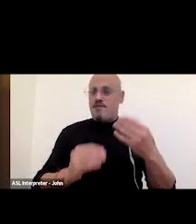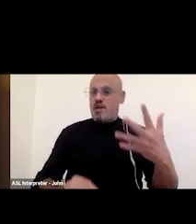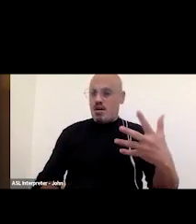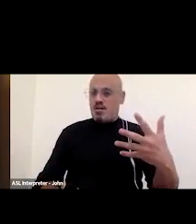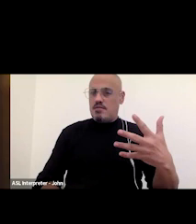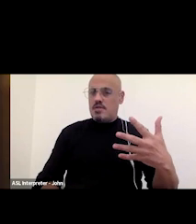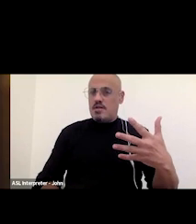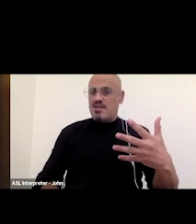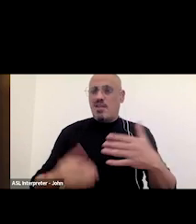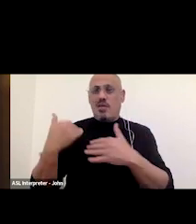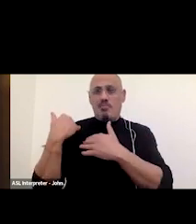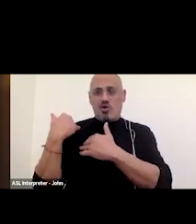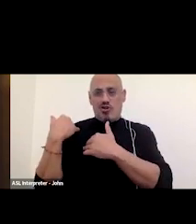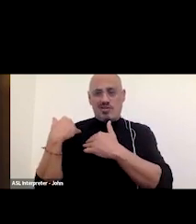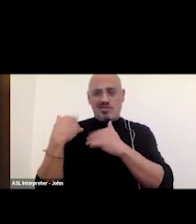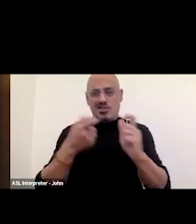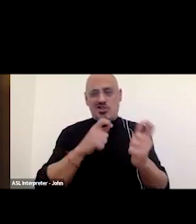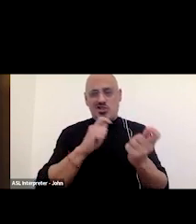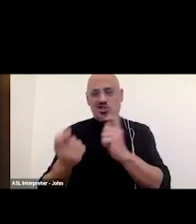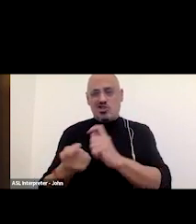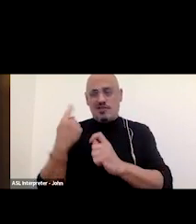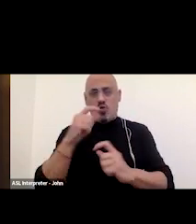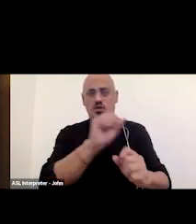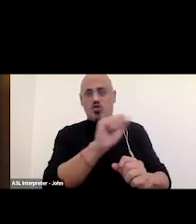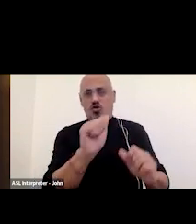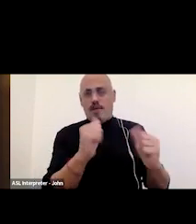the burden shifts to the Social Security Administration